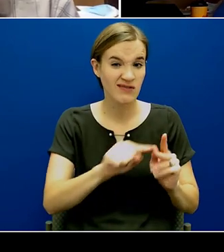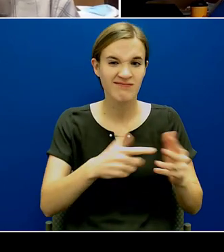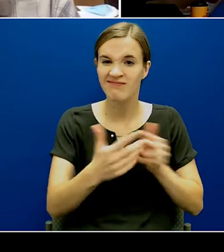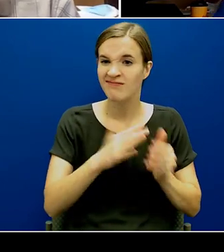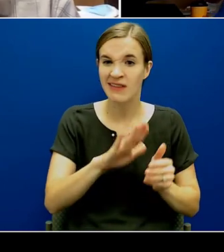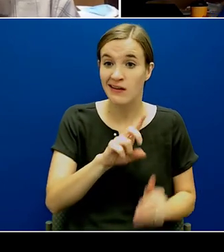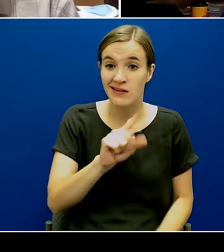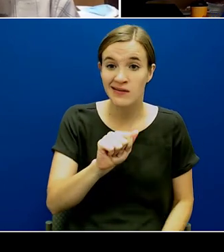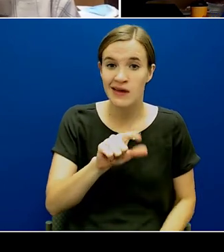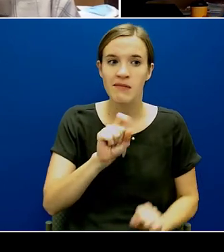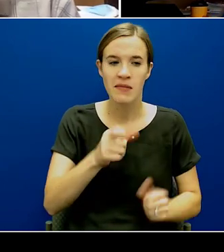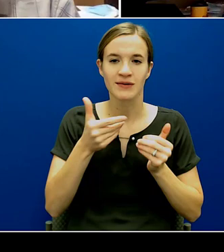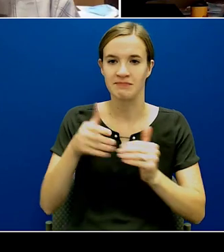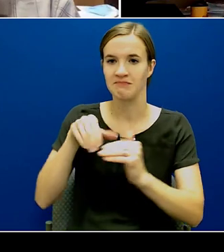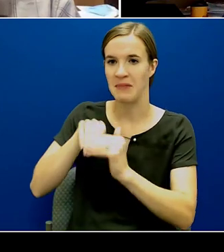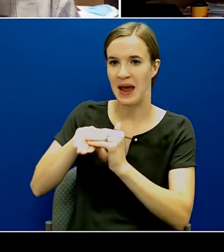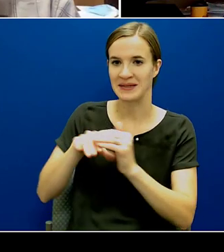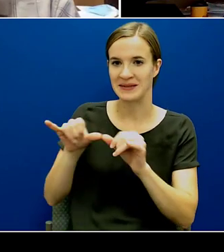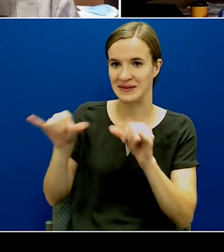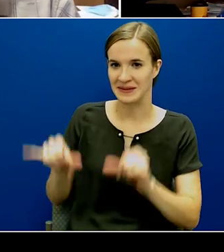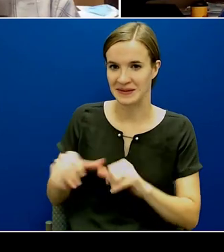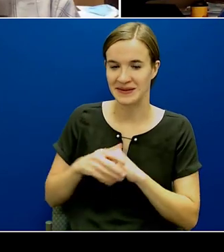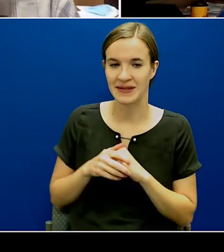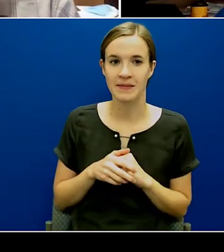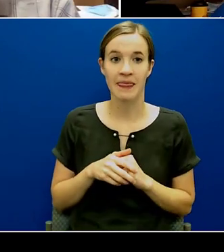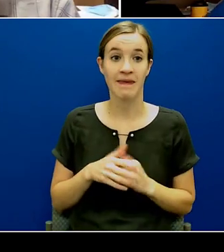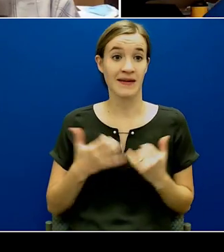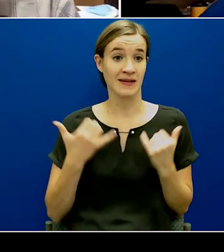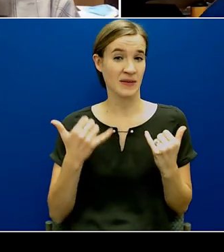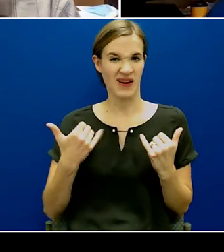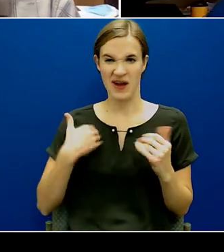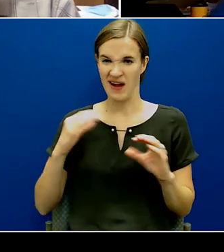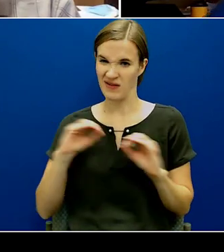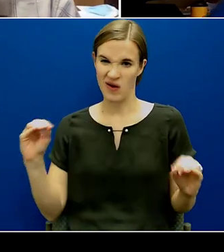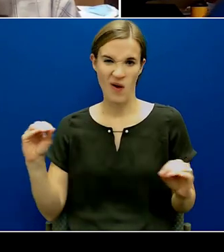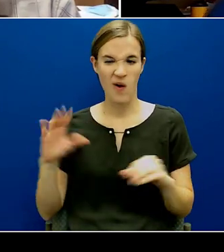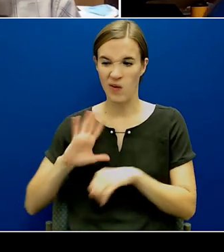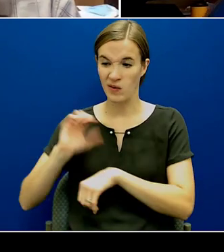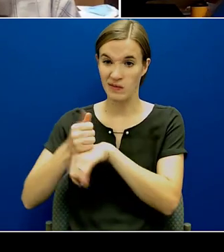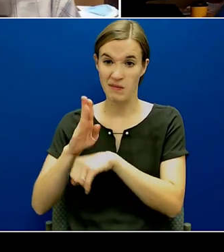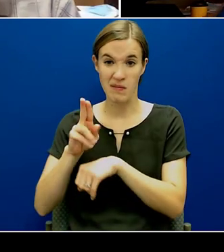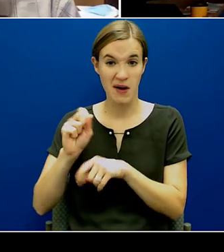So it's um, so this way, it's really exciting to see and not only for, for people with